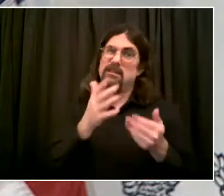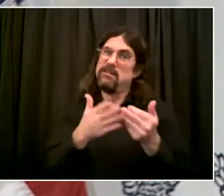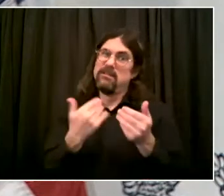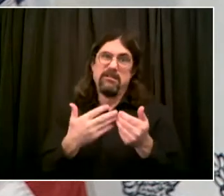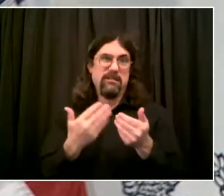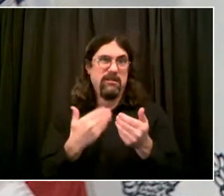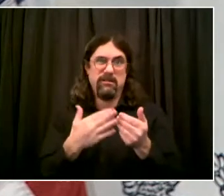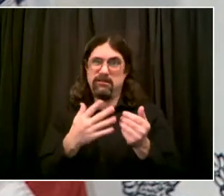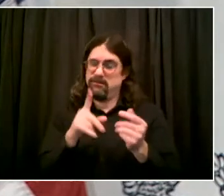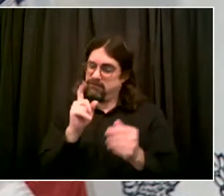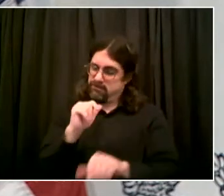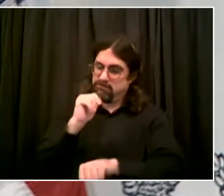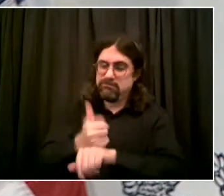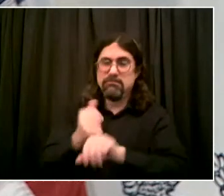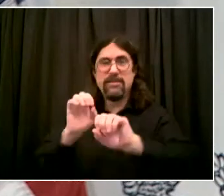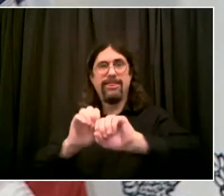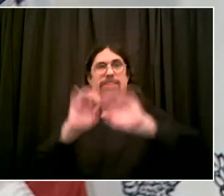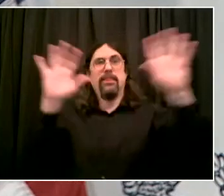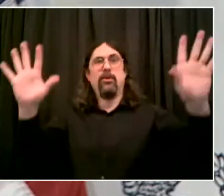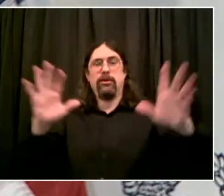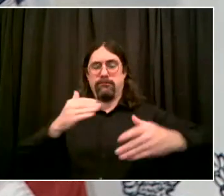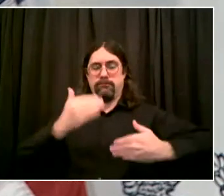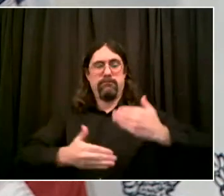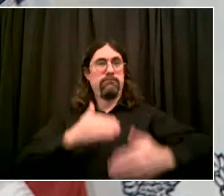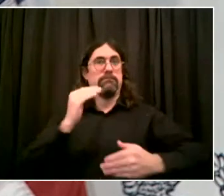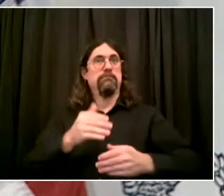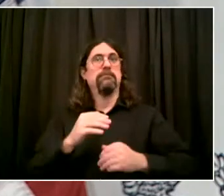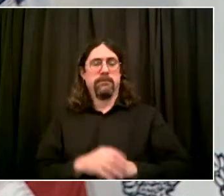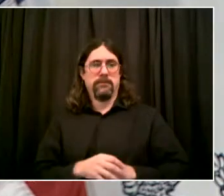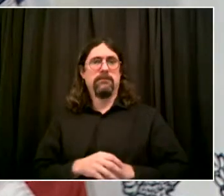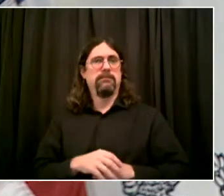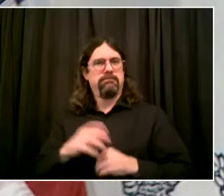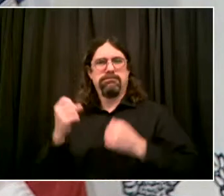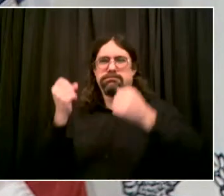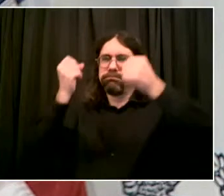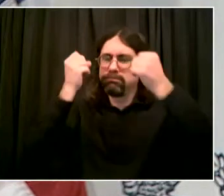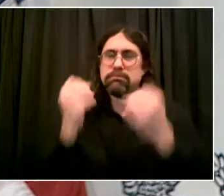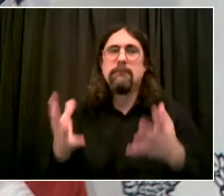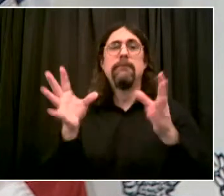COMMUNITY PROCESS, TO HEAR PEOPLE. AGAIN TO ARHE